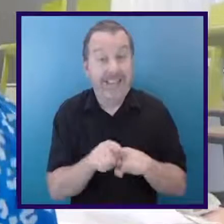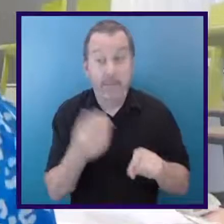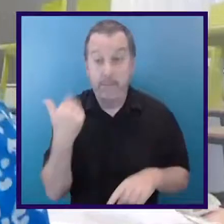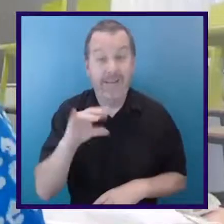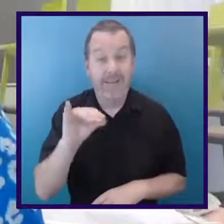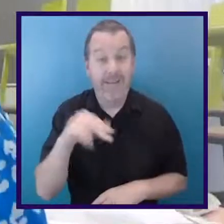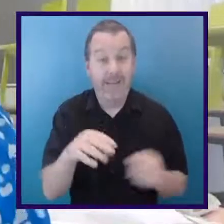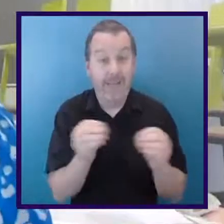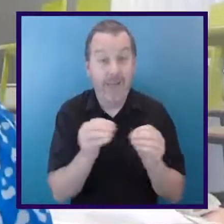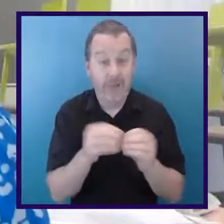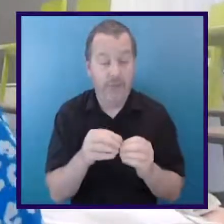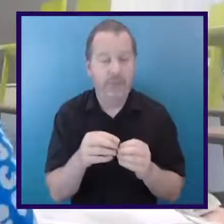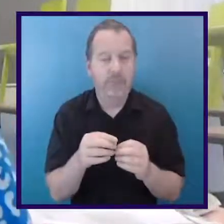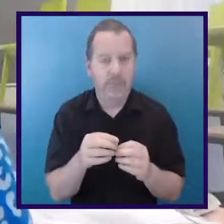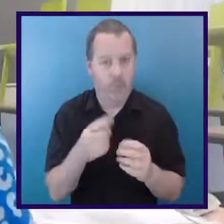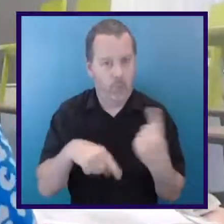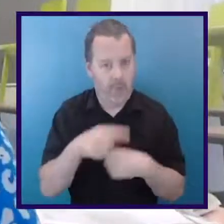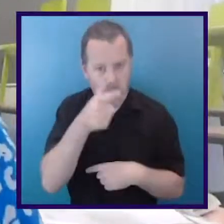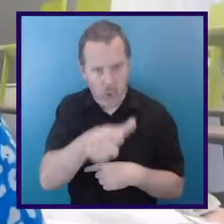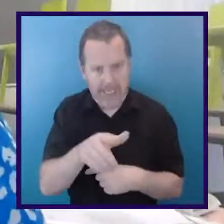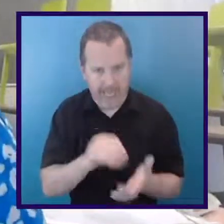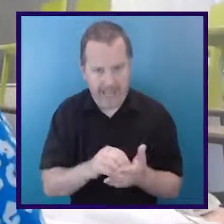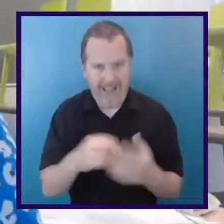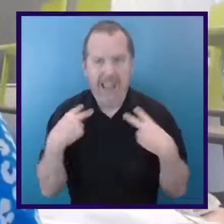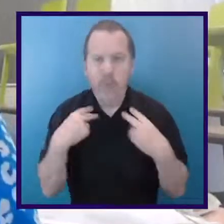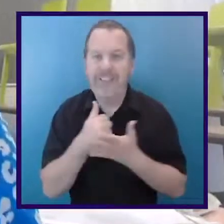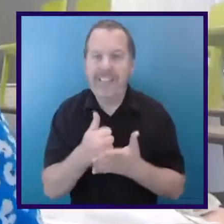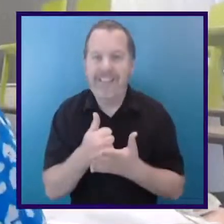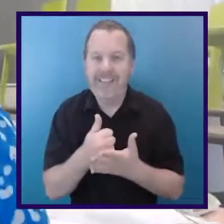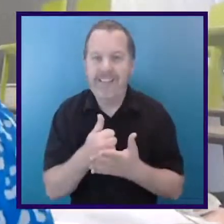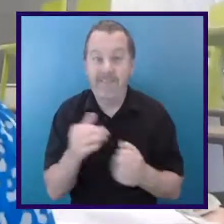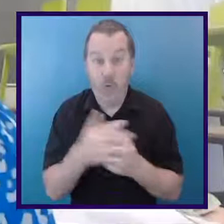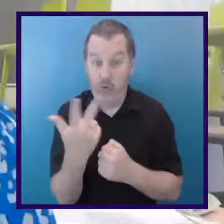Similar to what Ian said, we're very fortunate to have language assistants in our three languages,